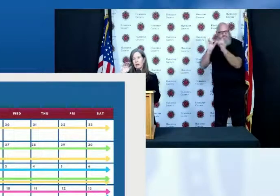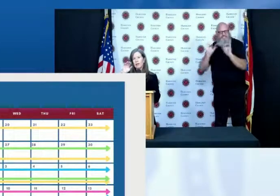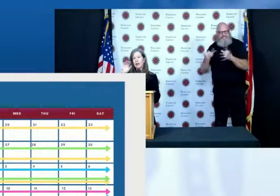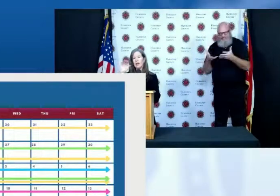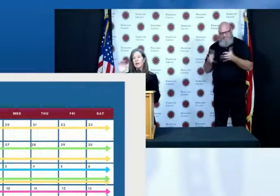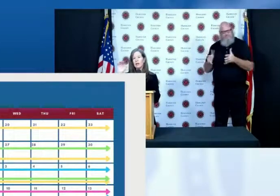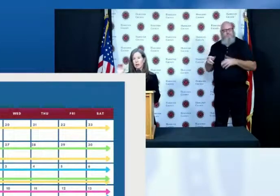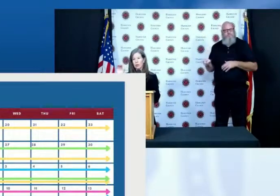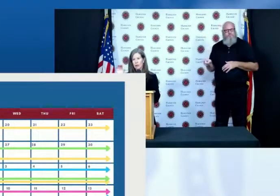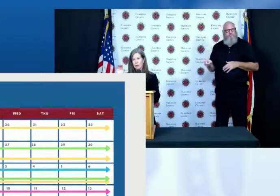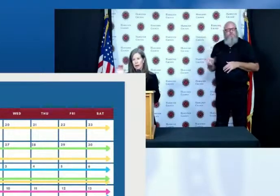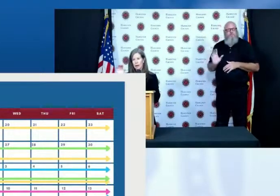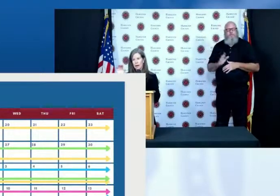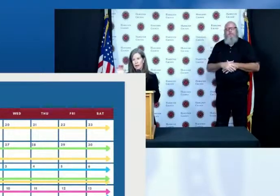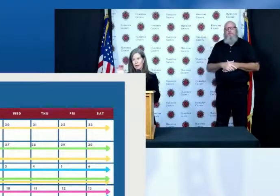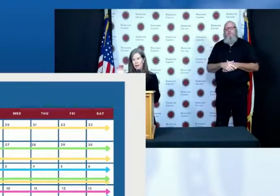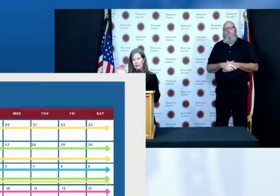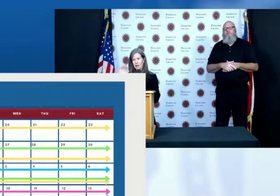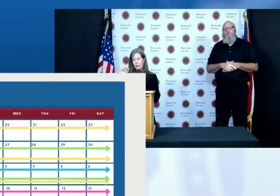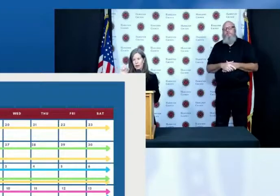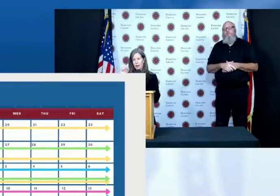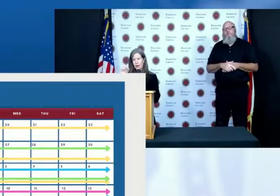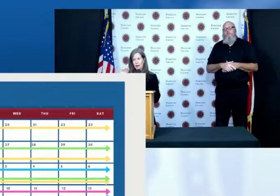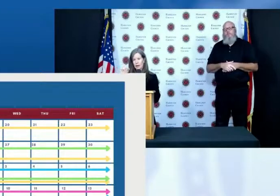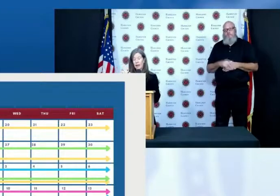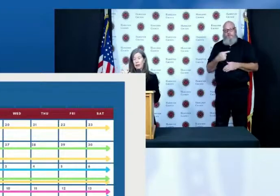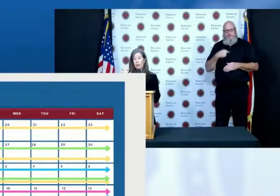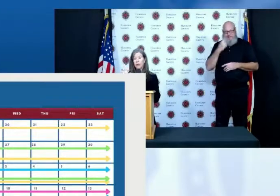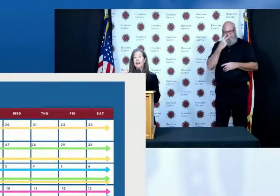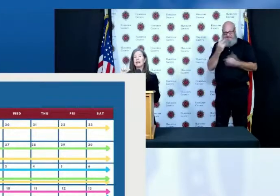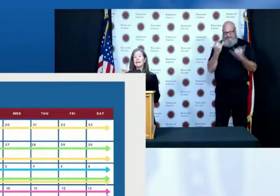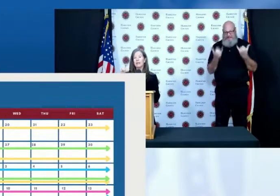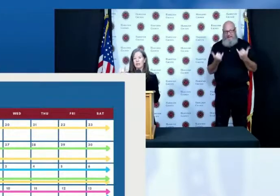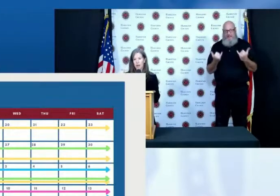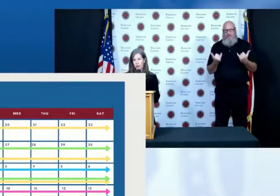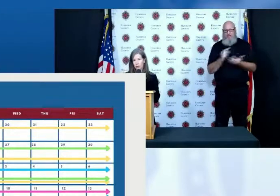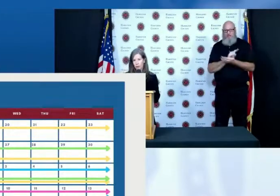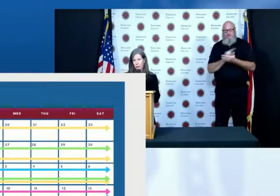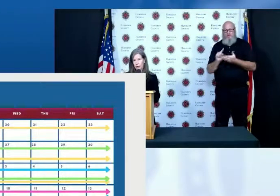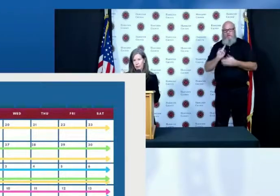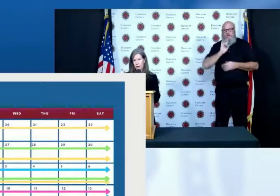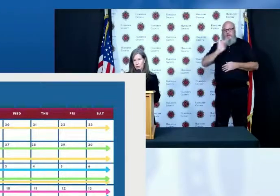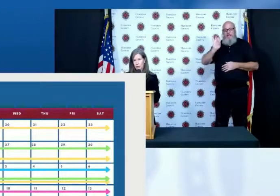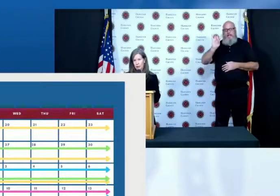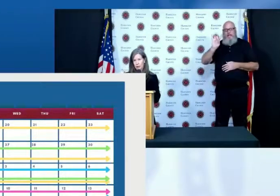for 80 year olds and then the next week 80 year olds and 75 year olds become eligible